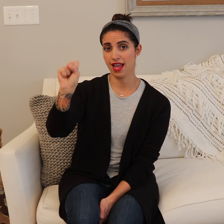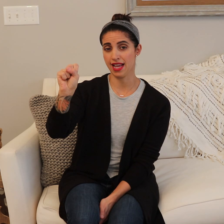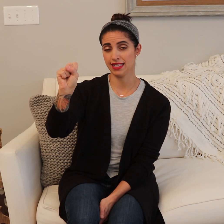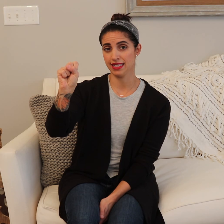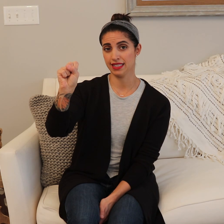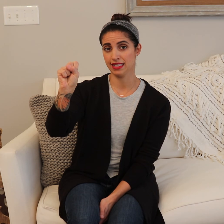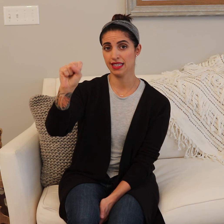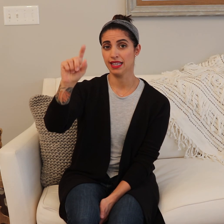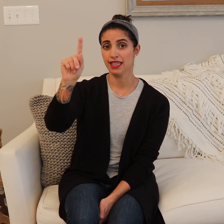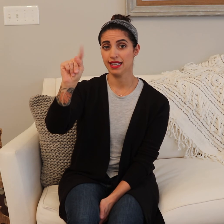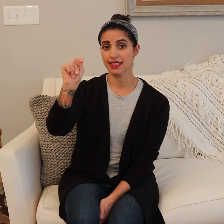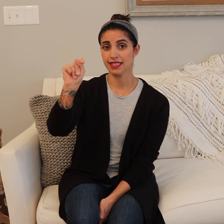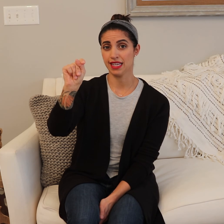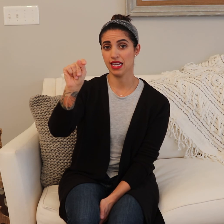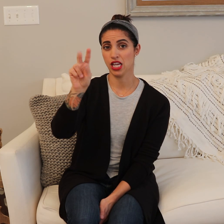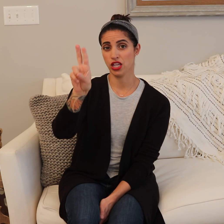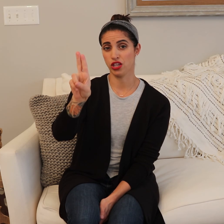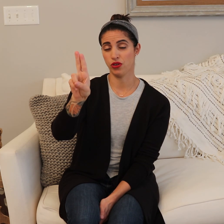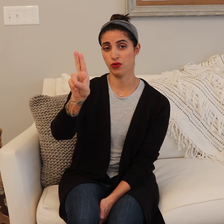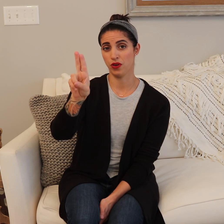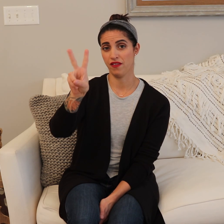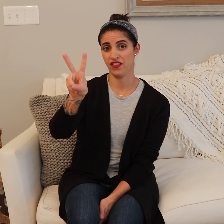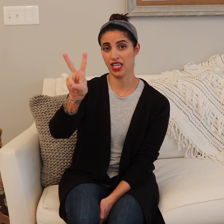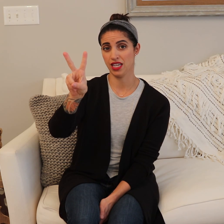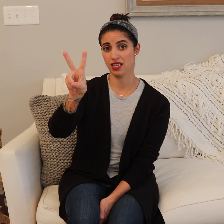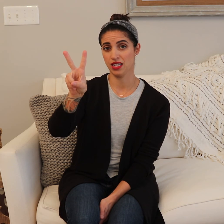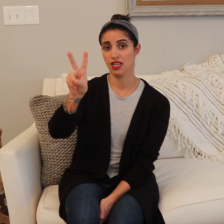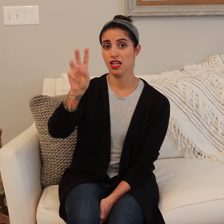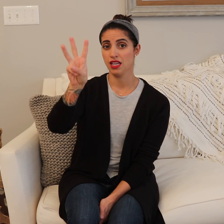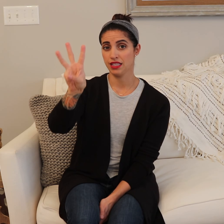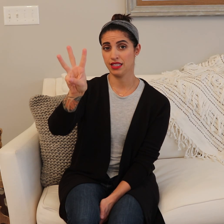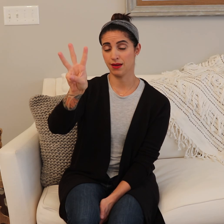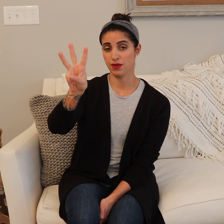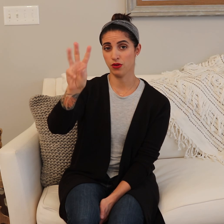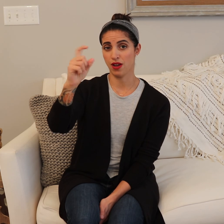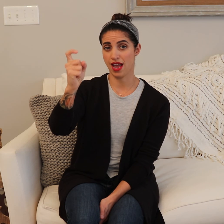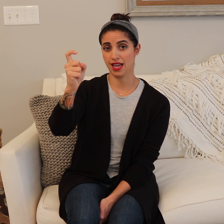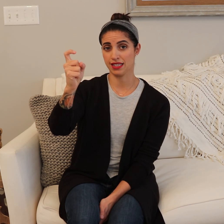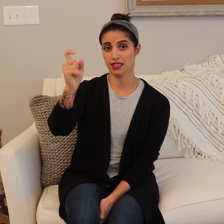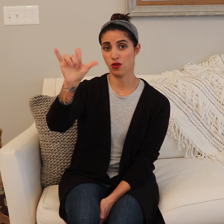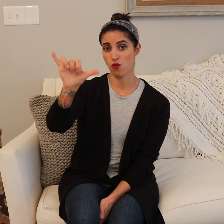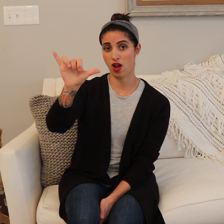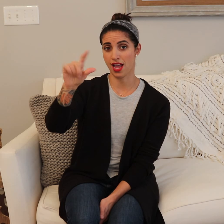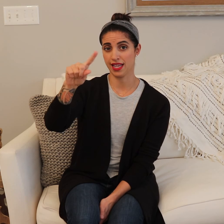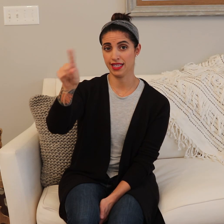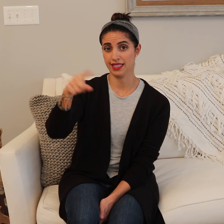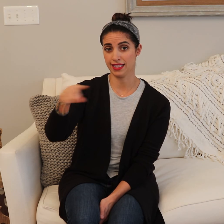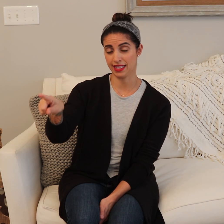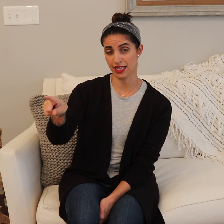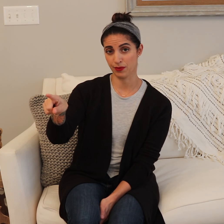S T U V W X Y Z